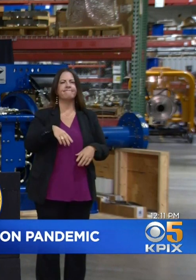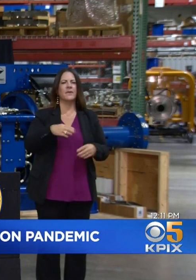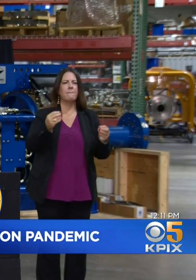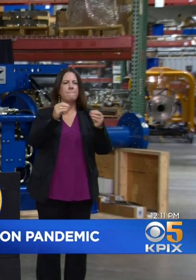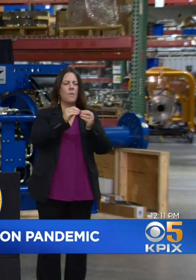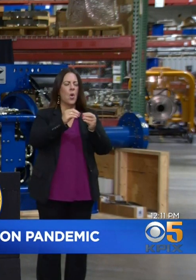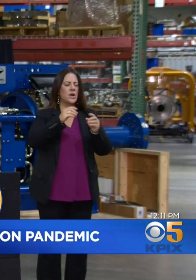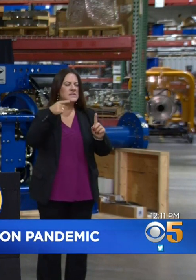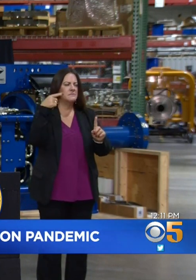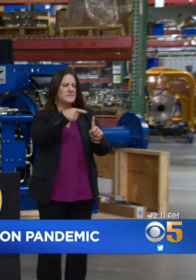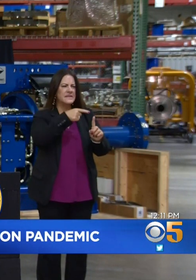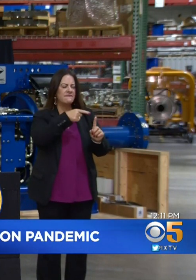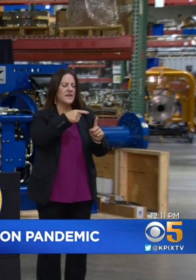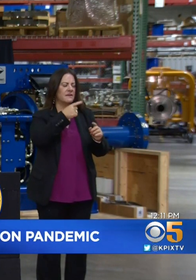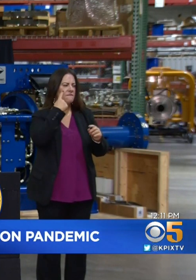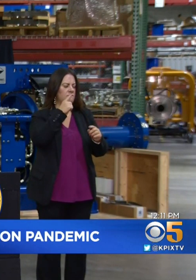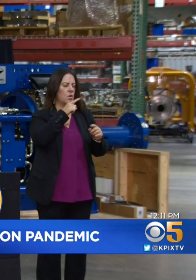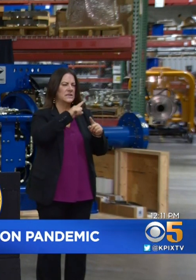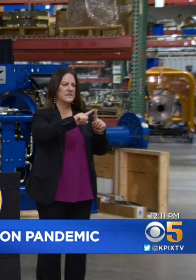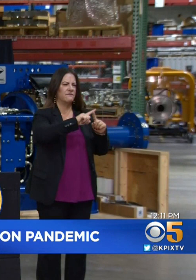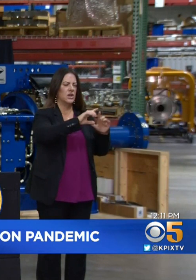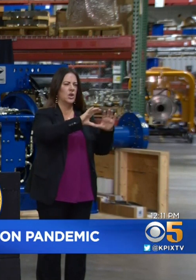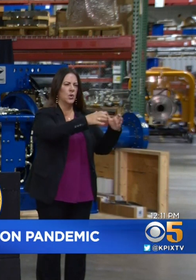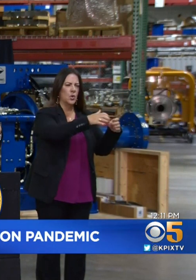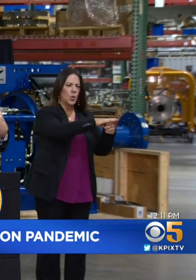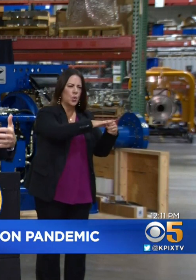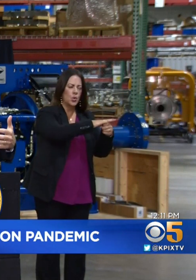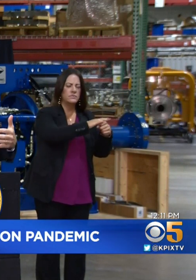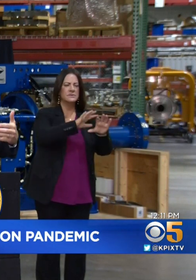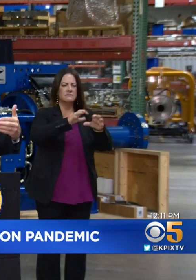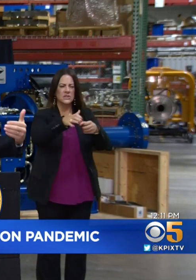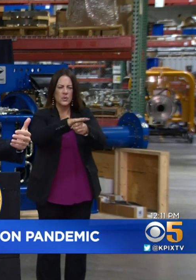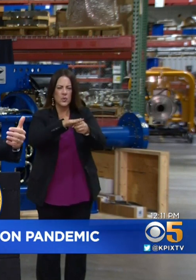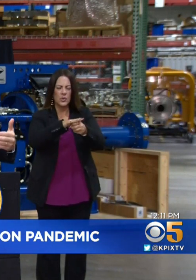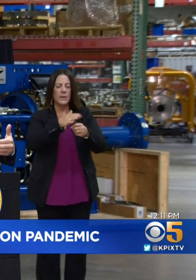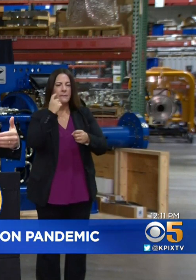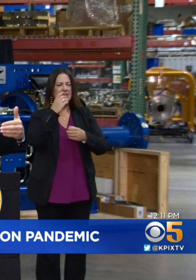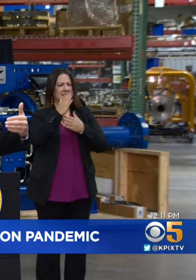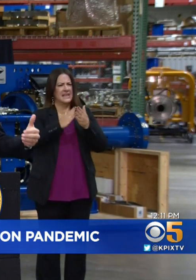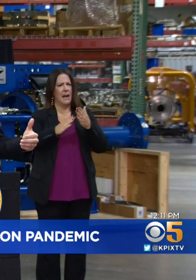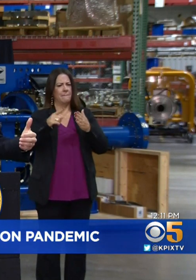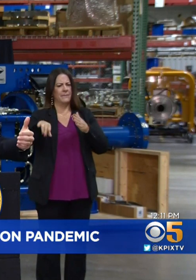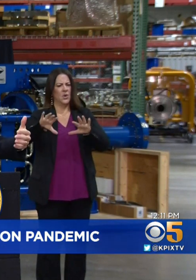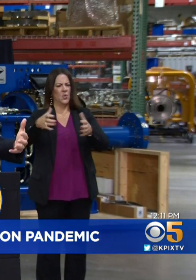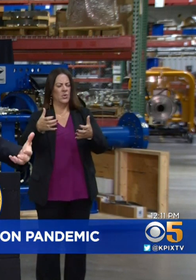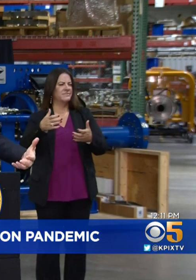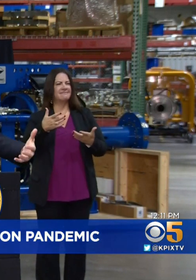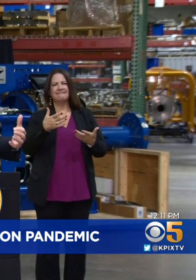WE'LL BE RECONSTITUTING THAT GROUP IN TERMS OF NOW LOOKING TO MORE TARGET OUR TESTING.